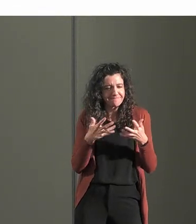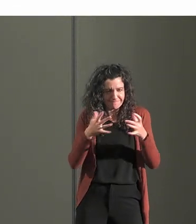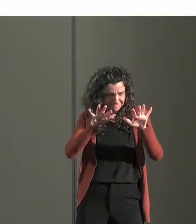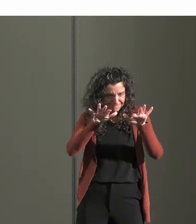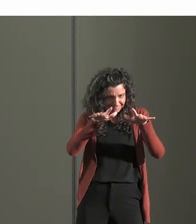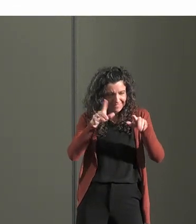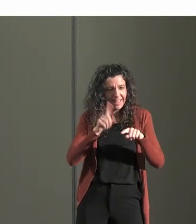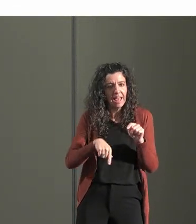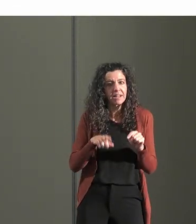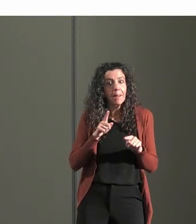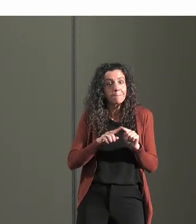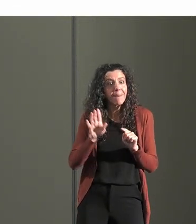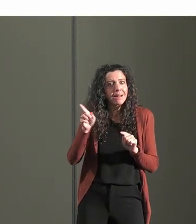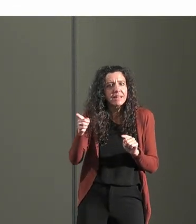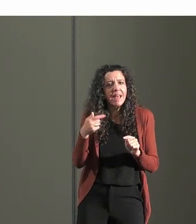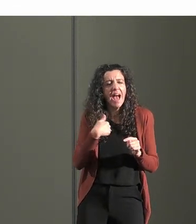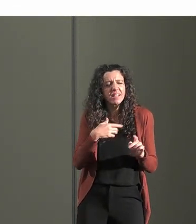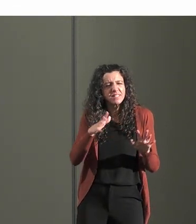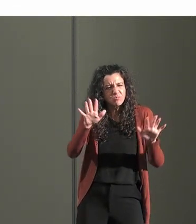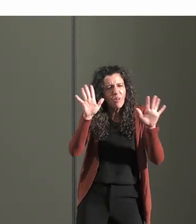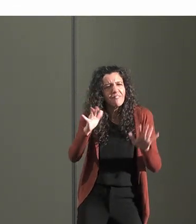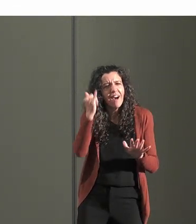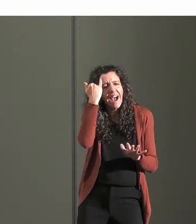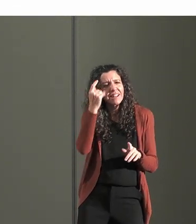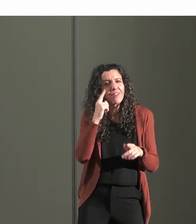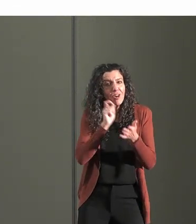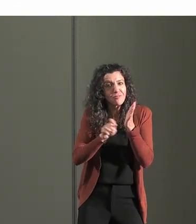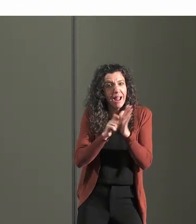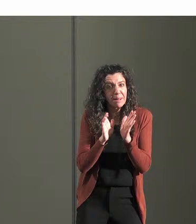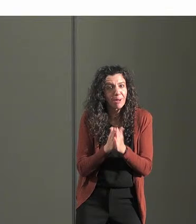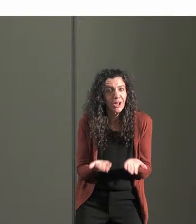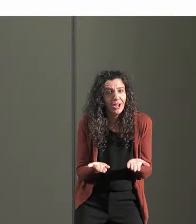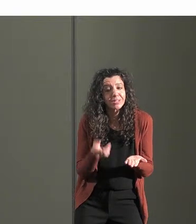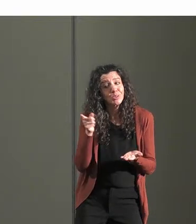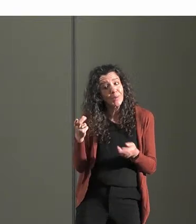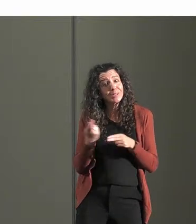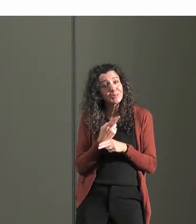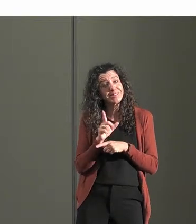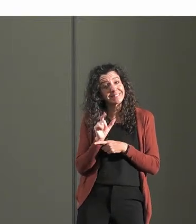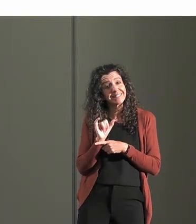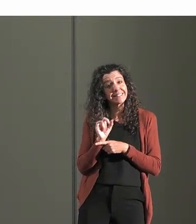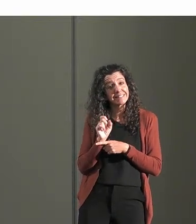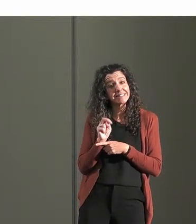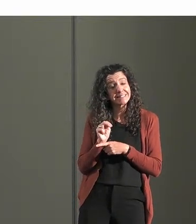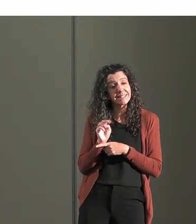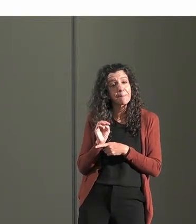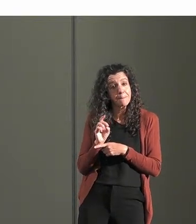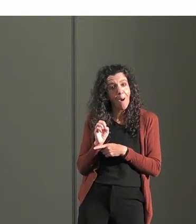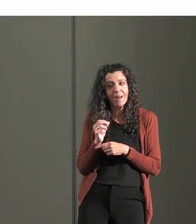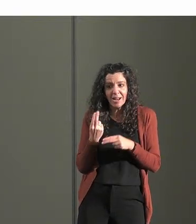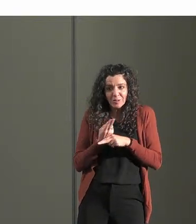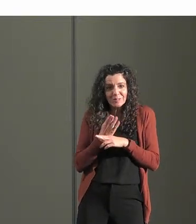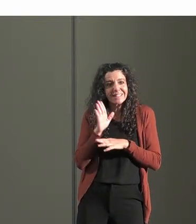that has dexterity challenges and he could not write or type. He has an awesome idea for a book. He's been using listen